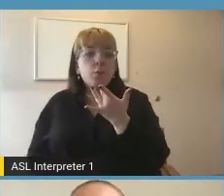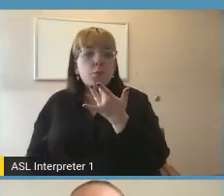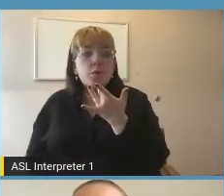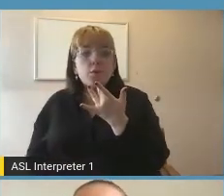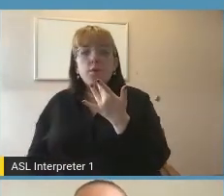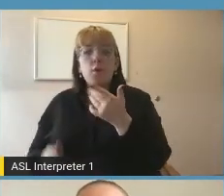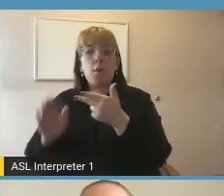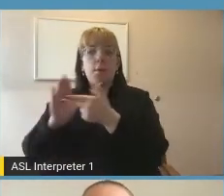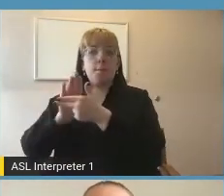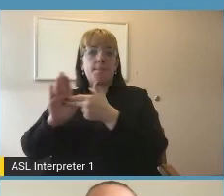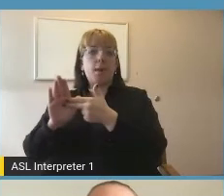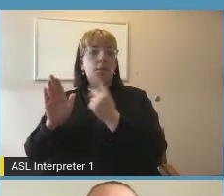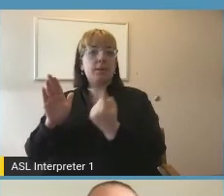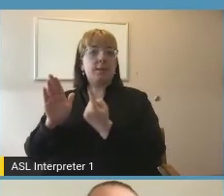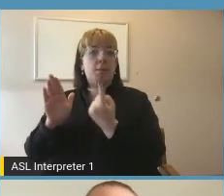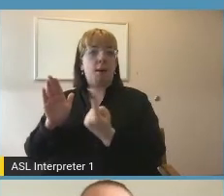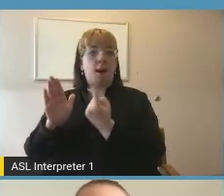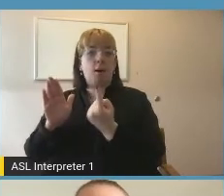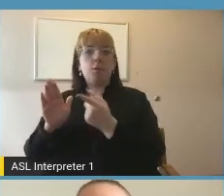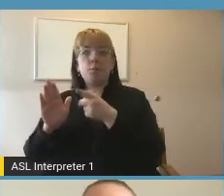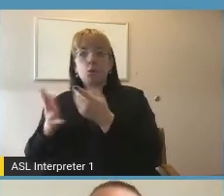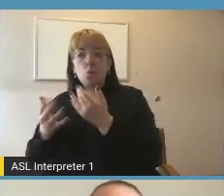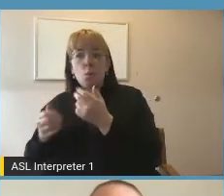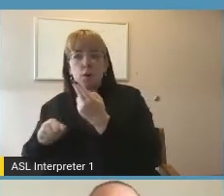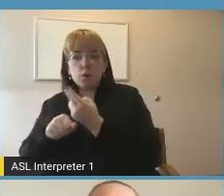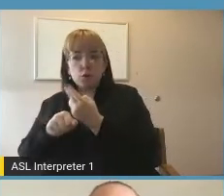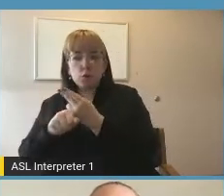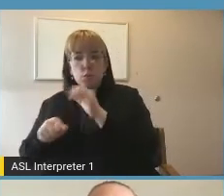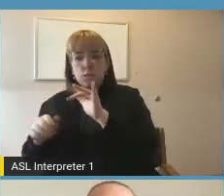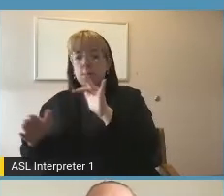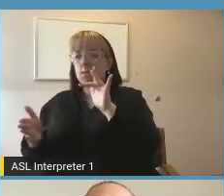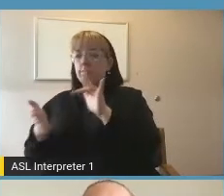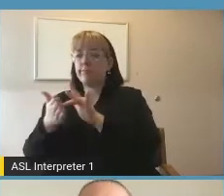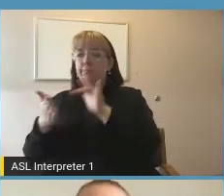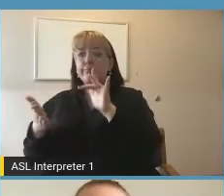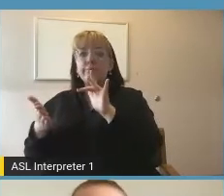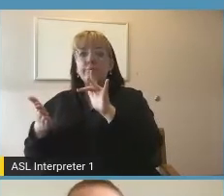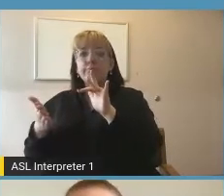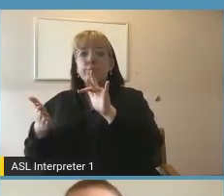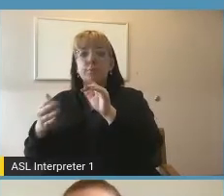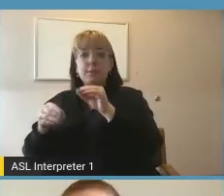in the transcript that that is what you want to use and that's what you have clipped in your audio editor do the same thing.